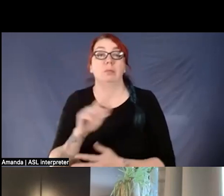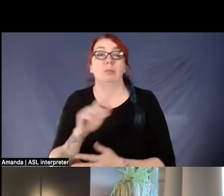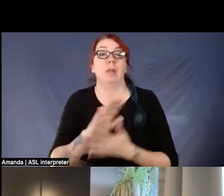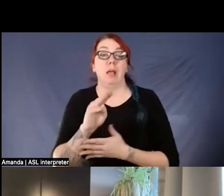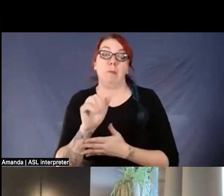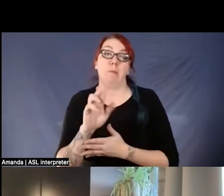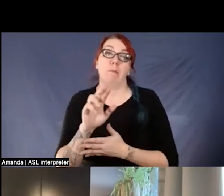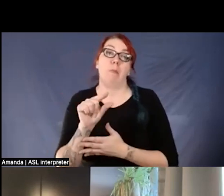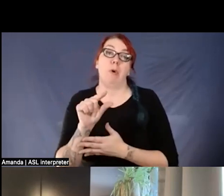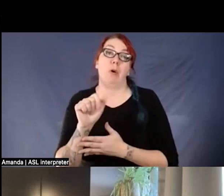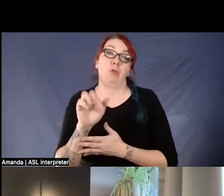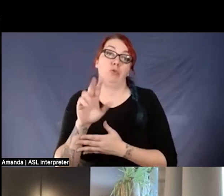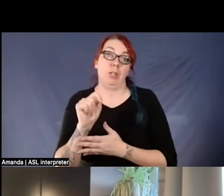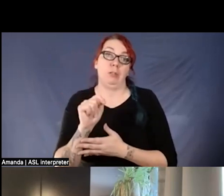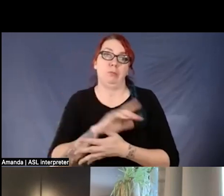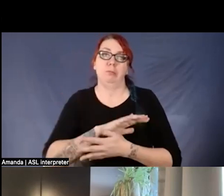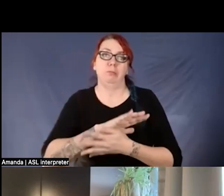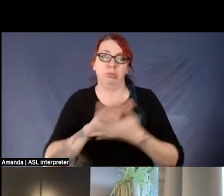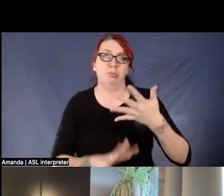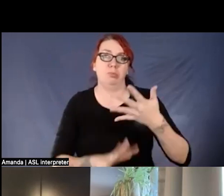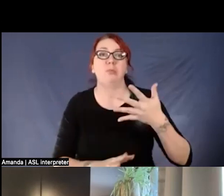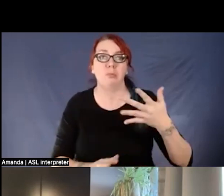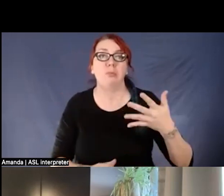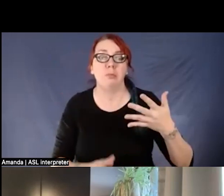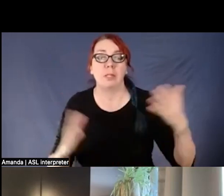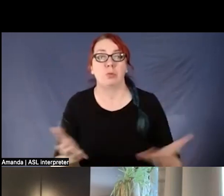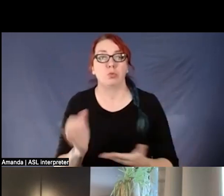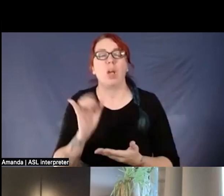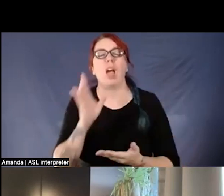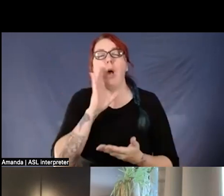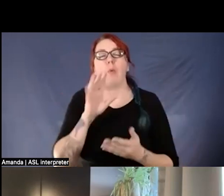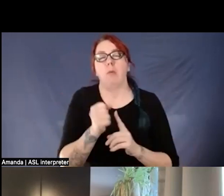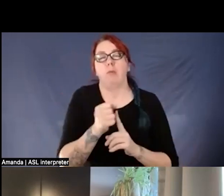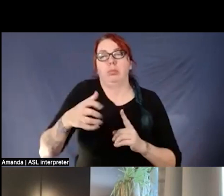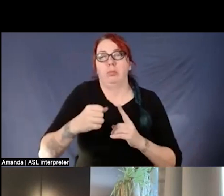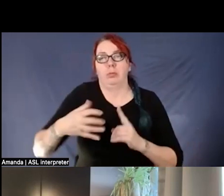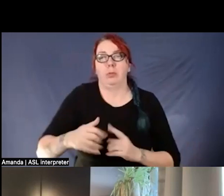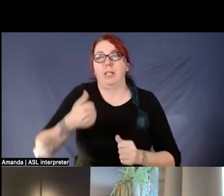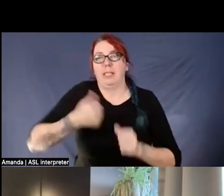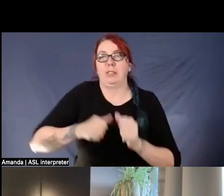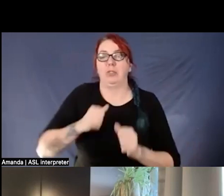formally once we open up each of their sections. Just give me a moment to transition over to my